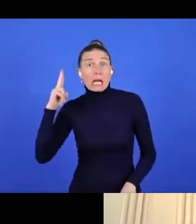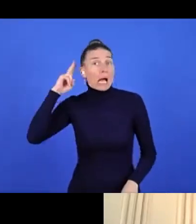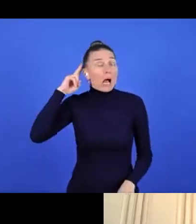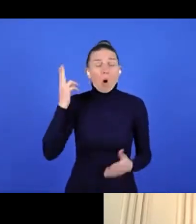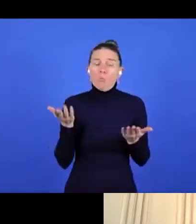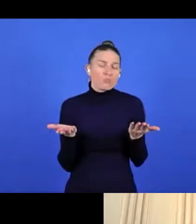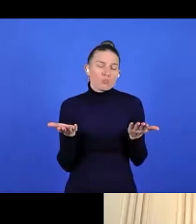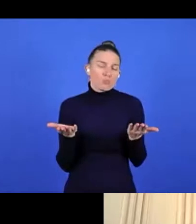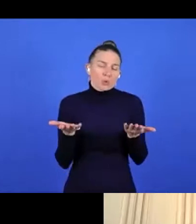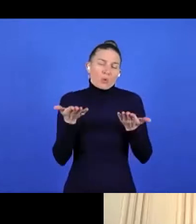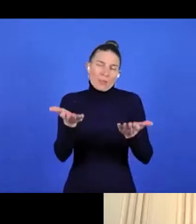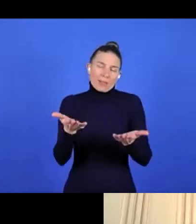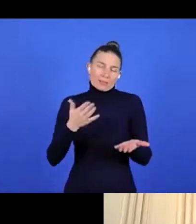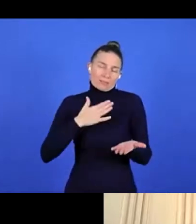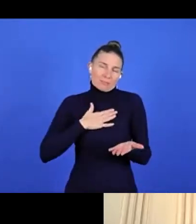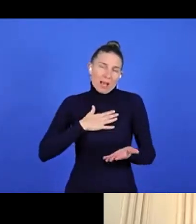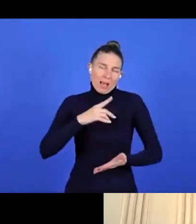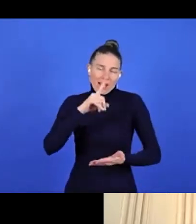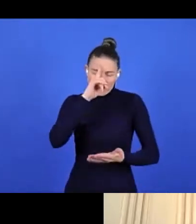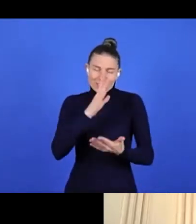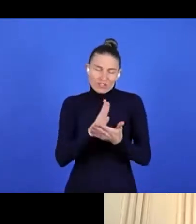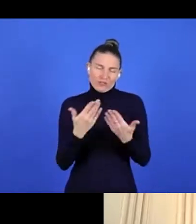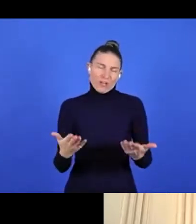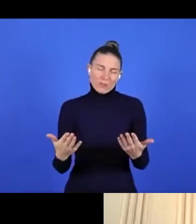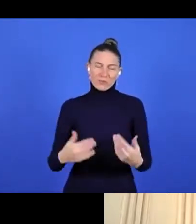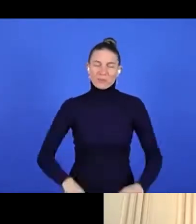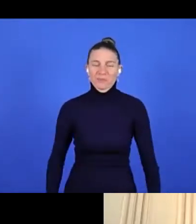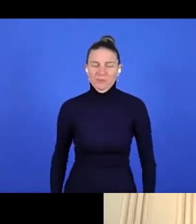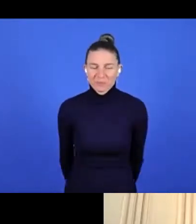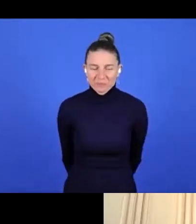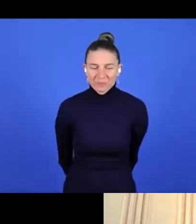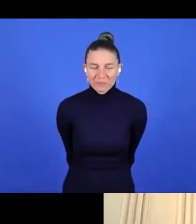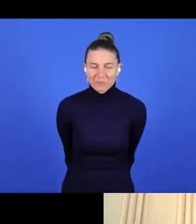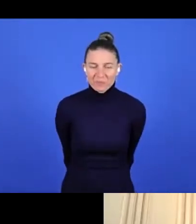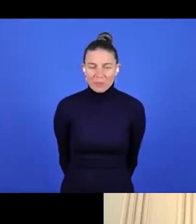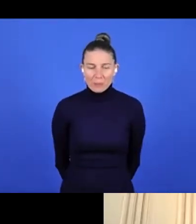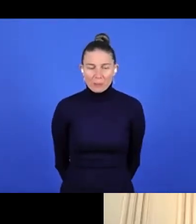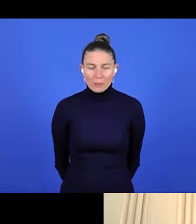I didn't feel so much need for a second cochlear implant. That is my decision for now.